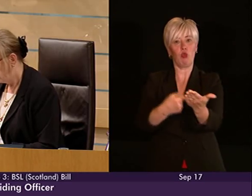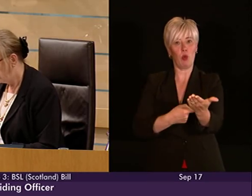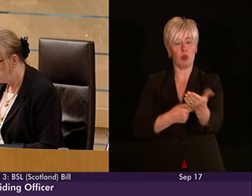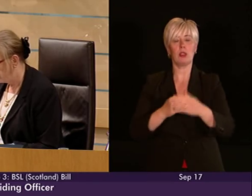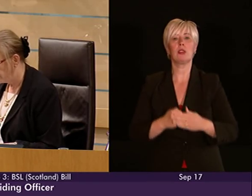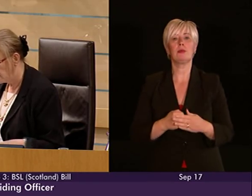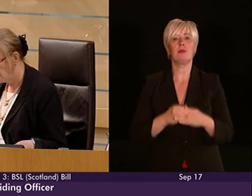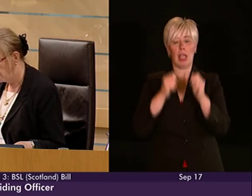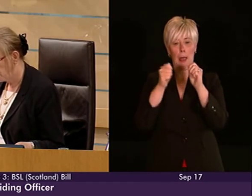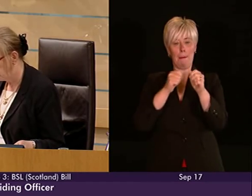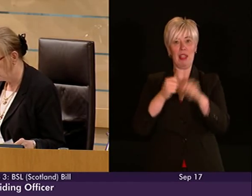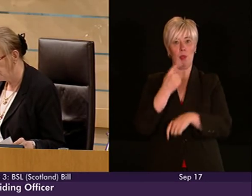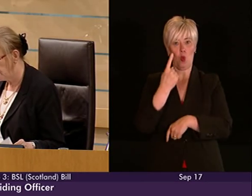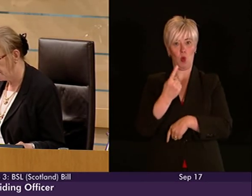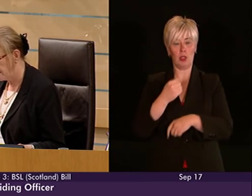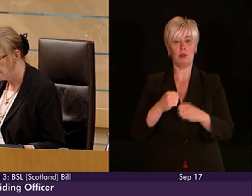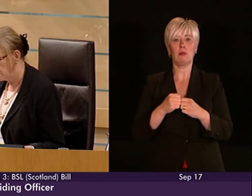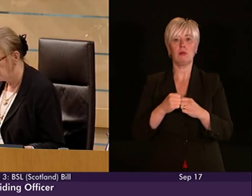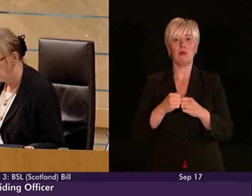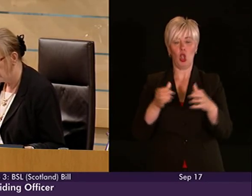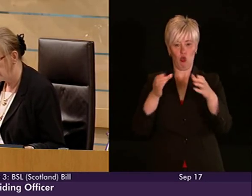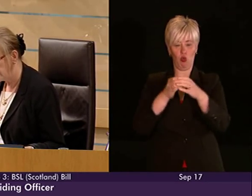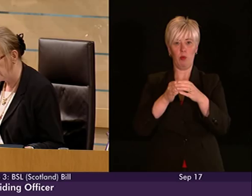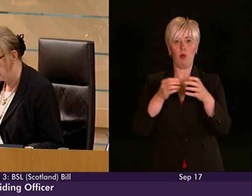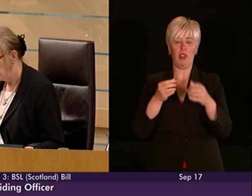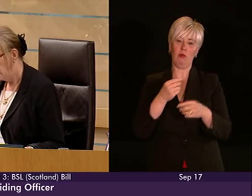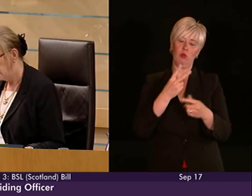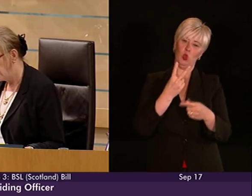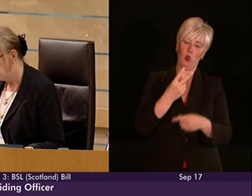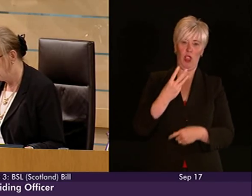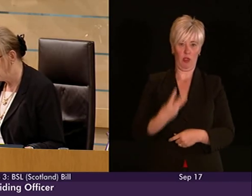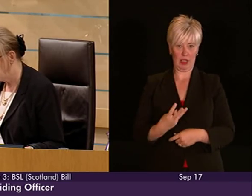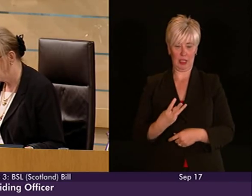1, in the name of the minister, is grouped with amendments 2 and 3. I call the minister